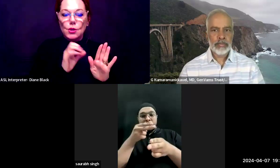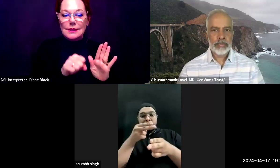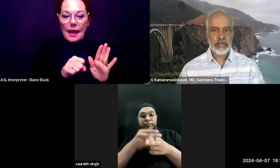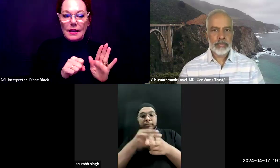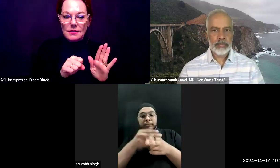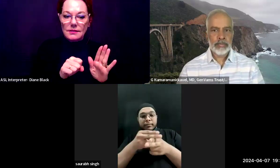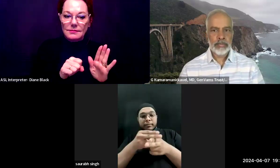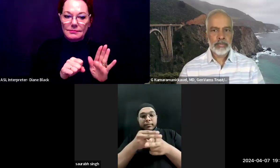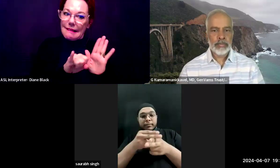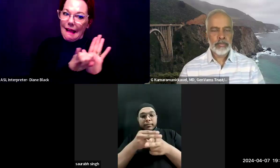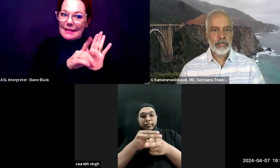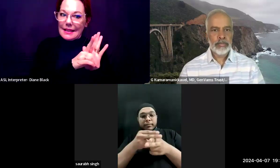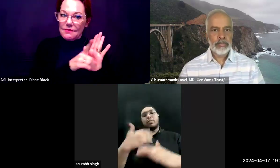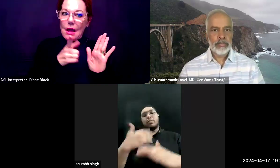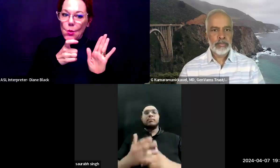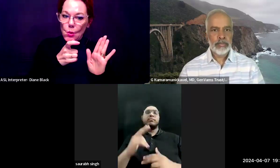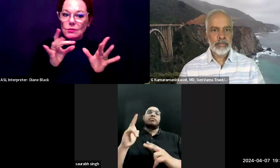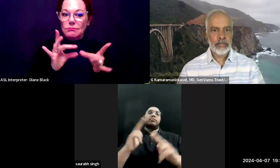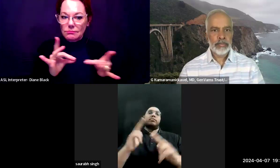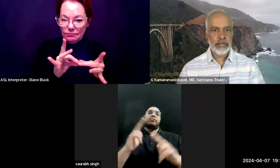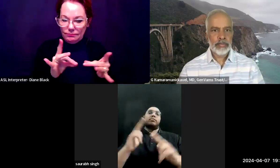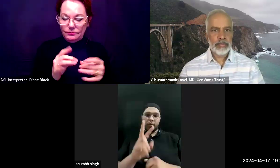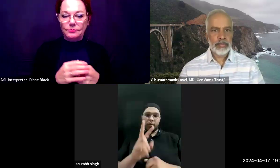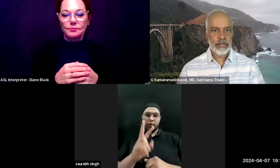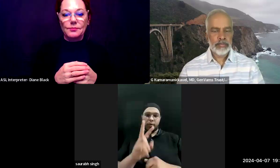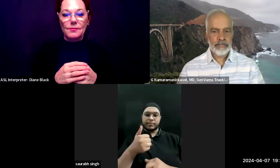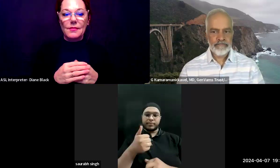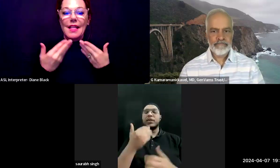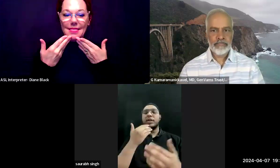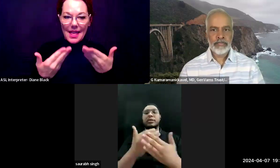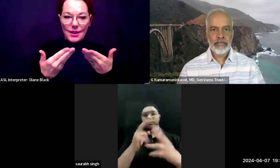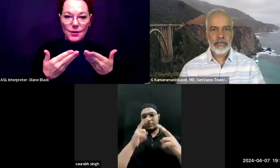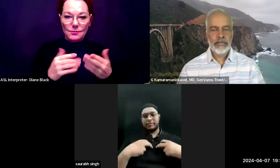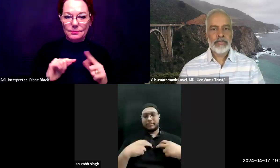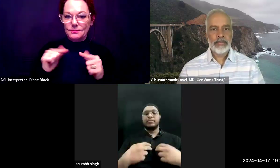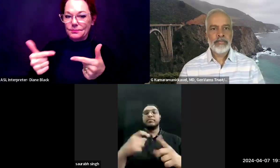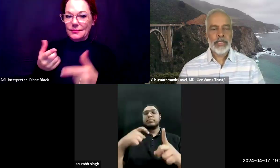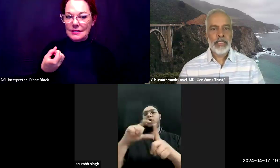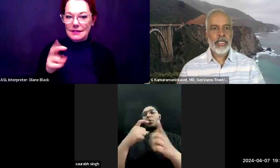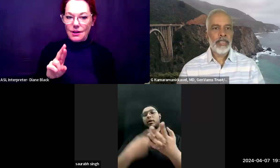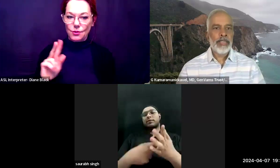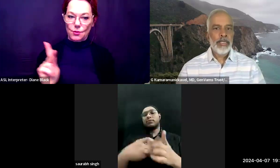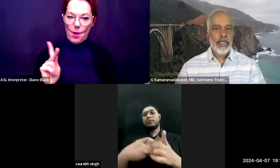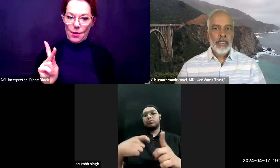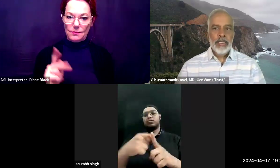the rest of the attendees. All right. Thank you so much. Dr Kumar.